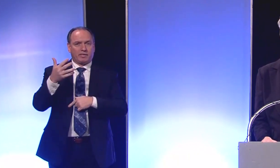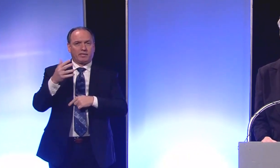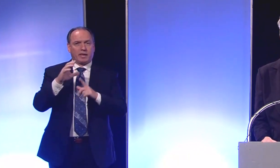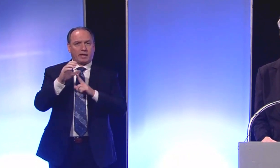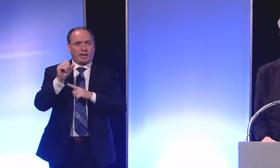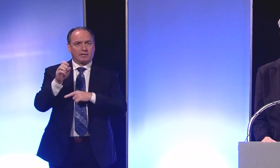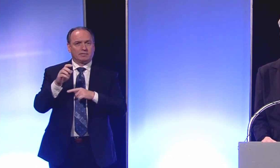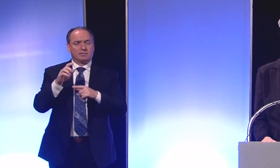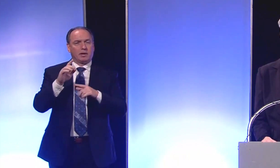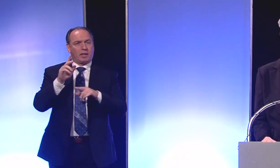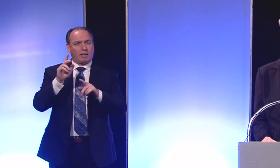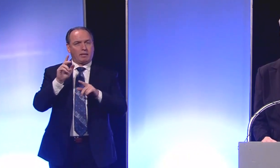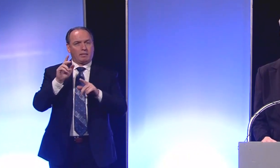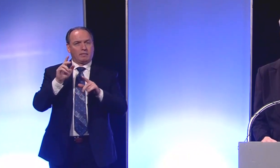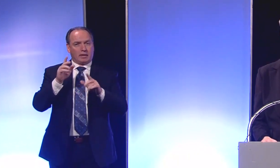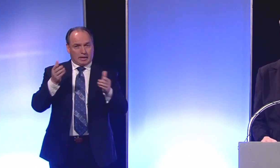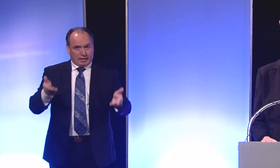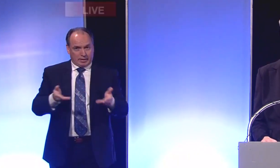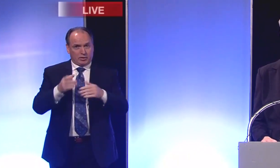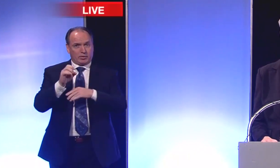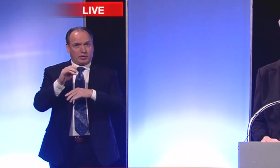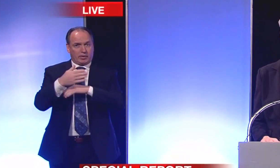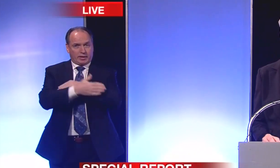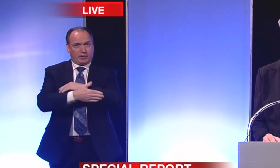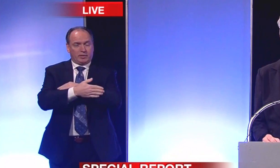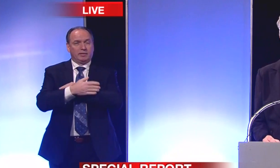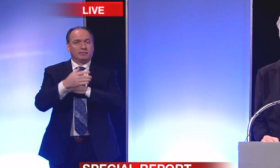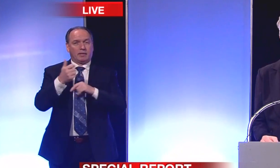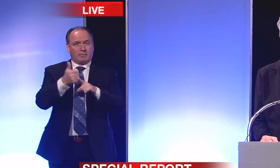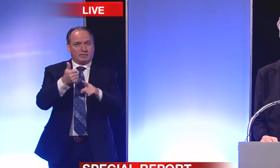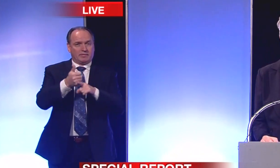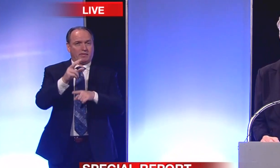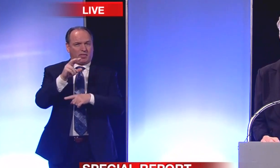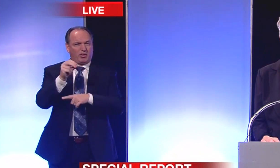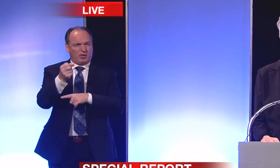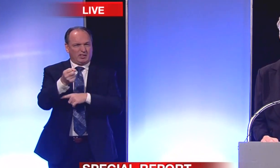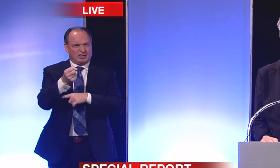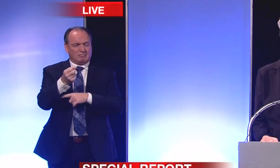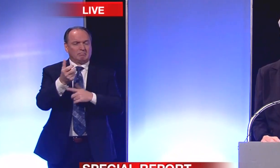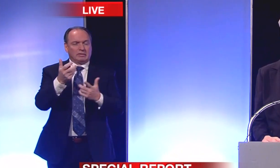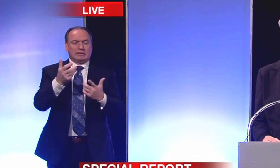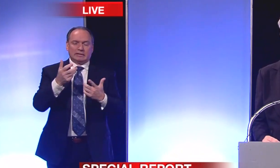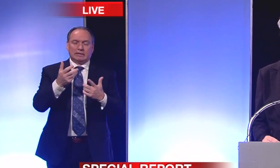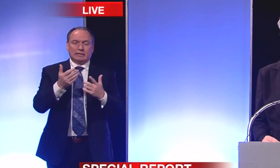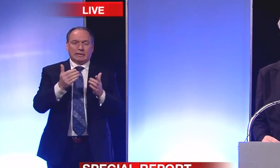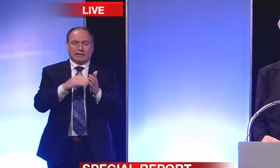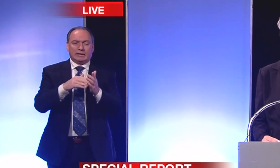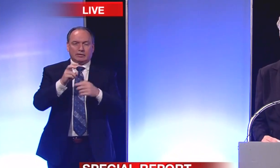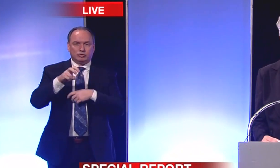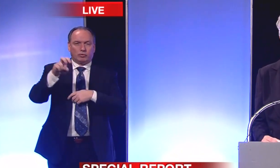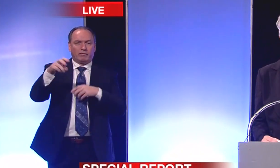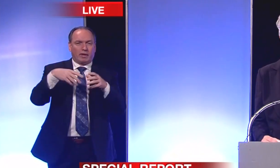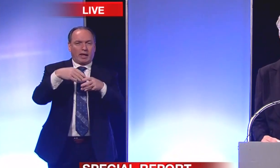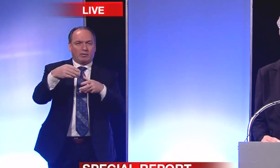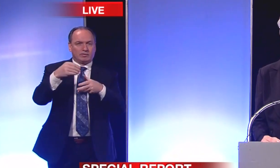LET'S GO TO ERIE COUNTY EXECUTIVE KATHY DAHLKEMPER. THIS PERSON IS IN THEIR